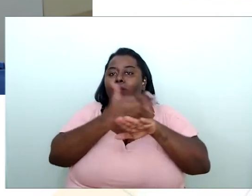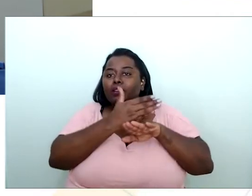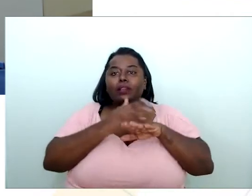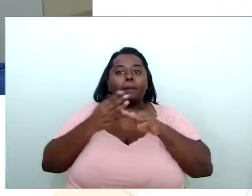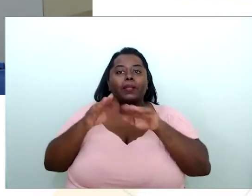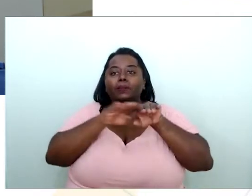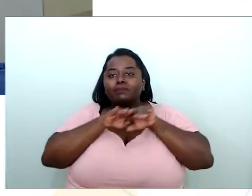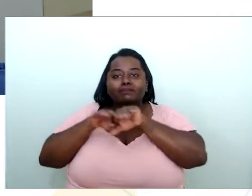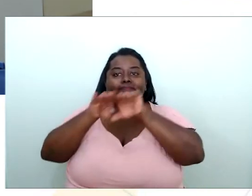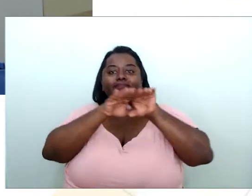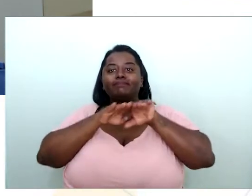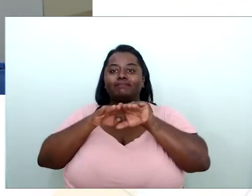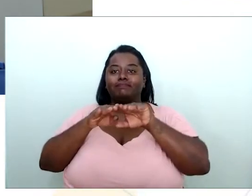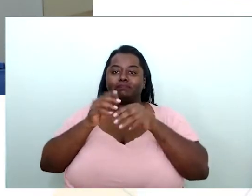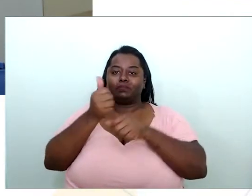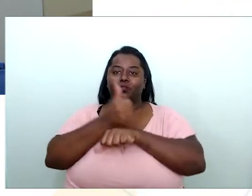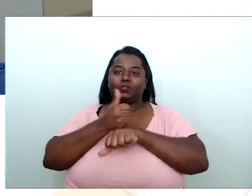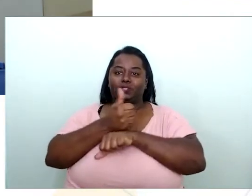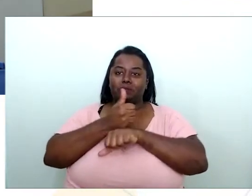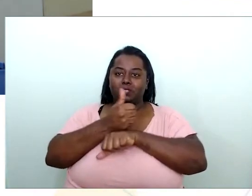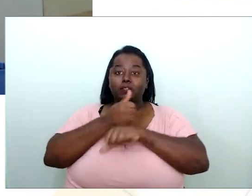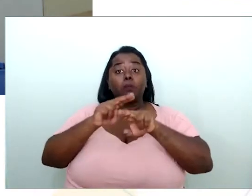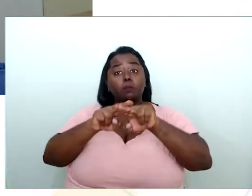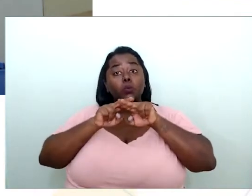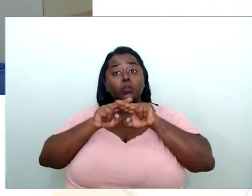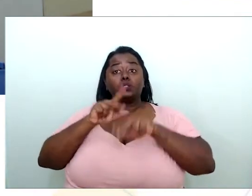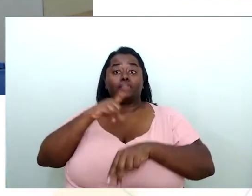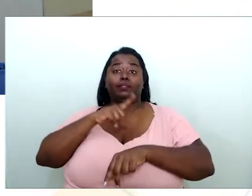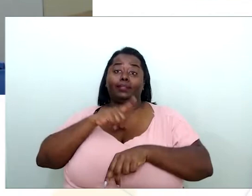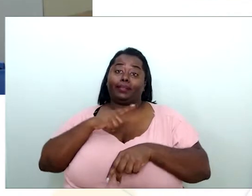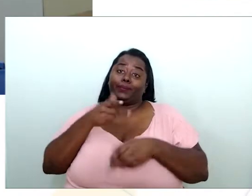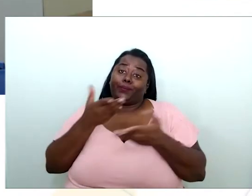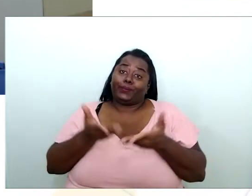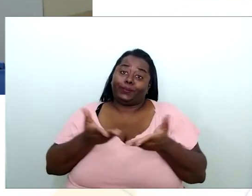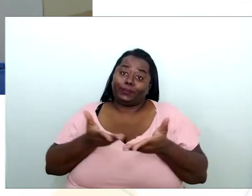qualified. This is why we have what we have, and so what in many ways I am